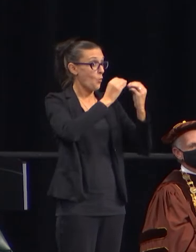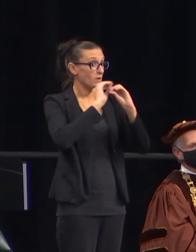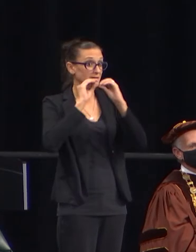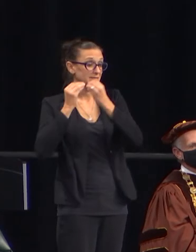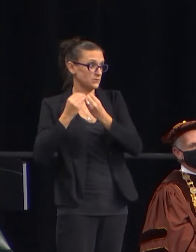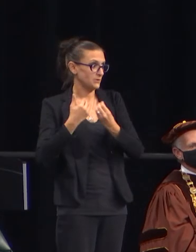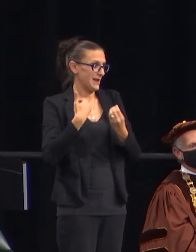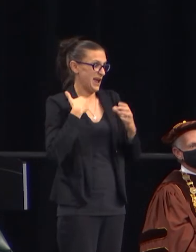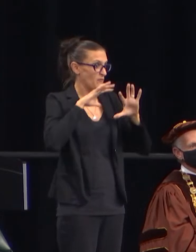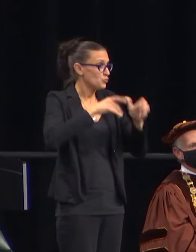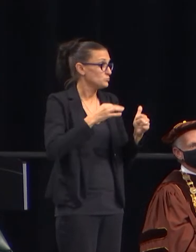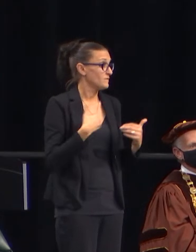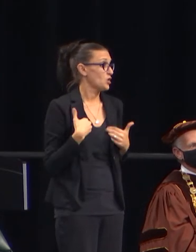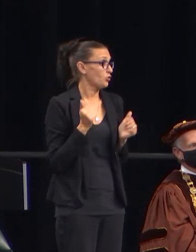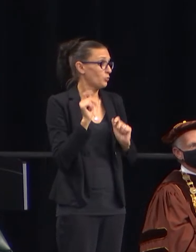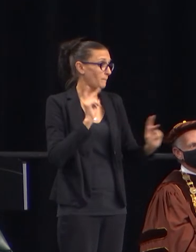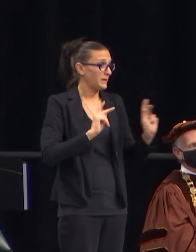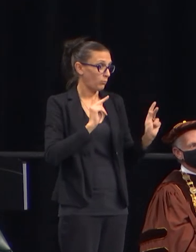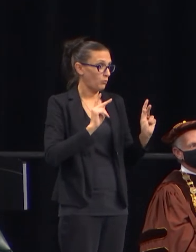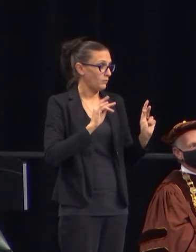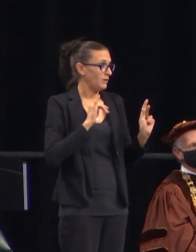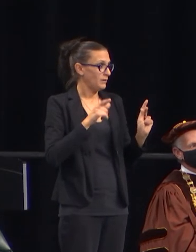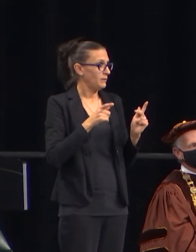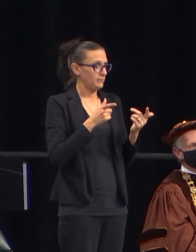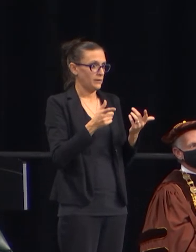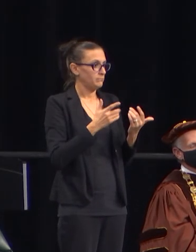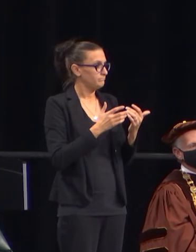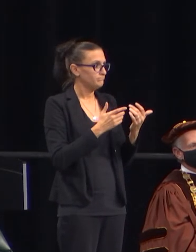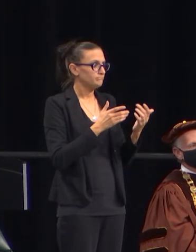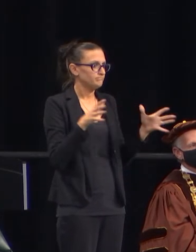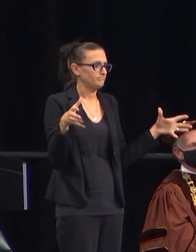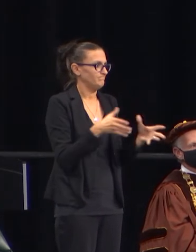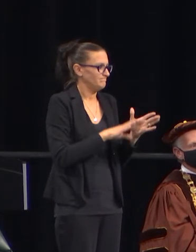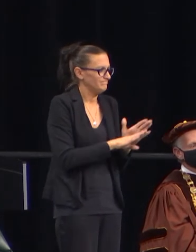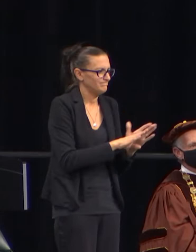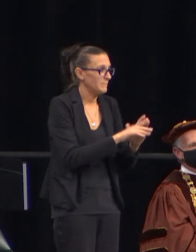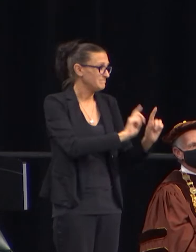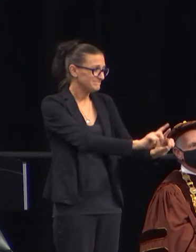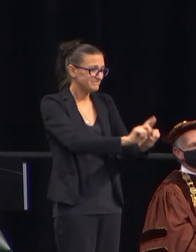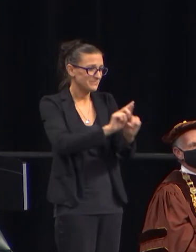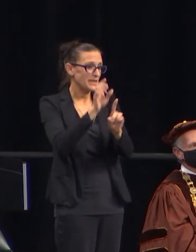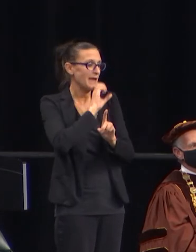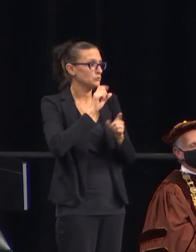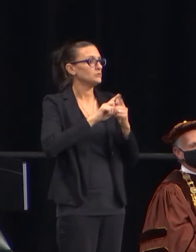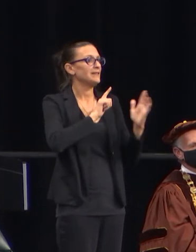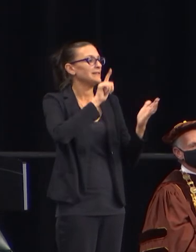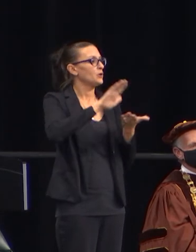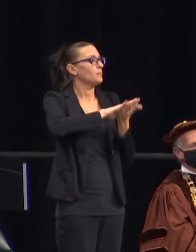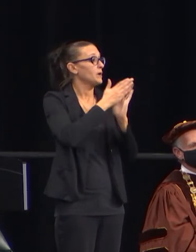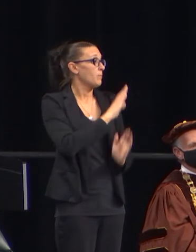have groups of younger people that they cultivate of all ages to later become board members